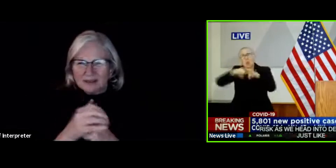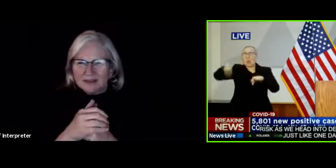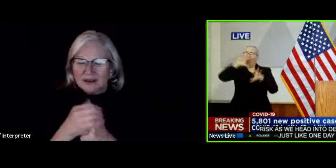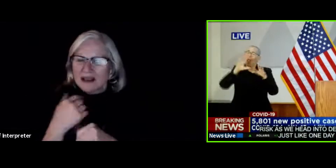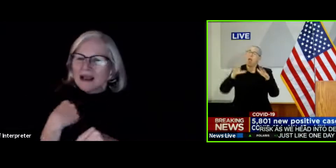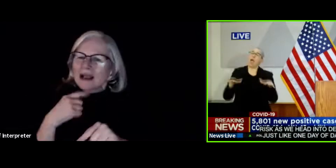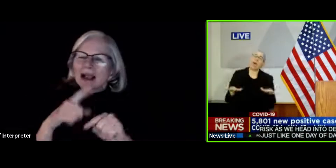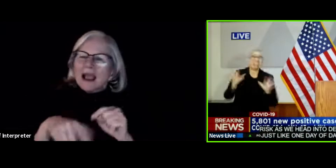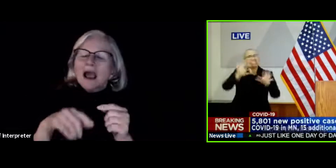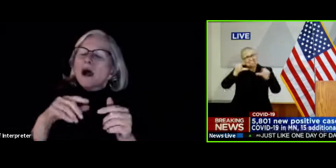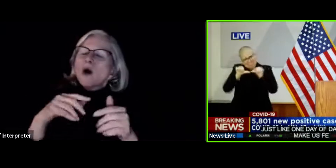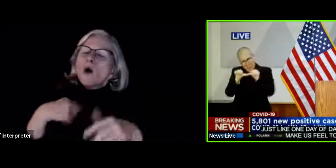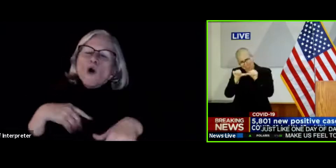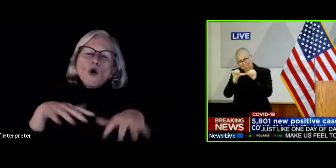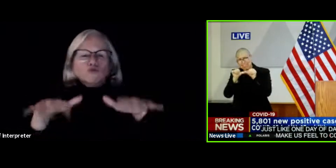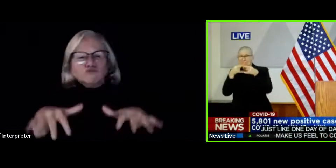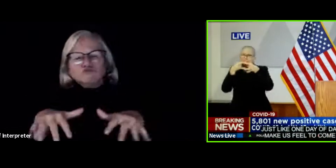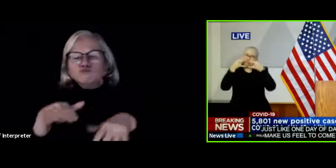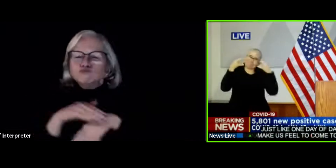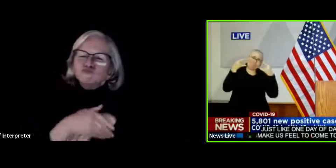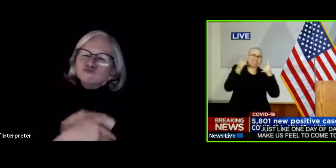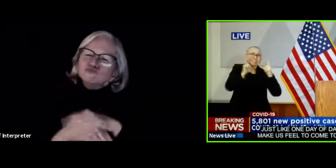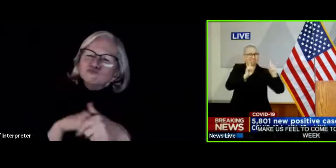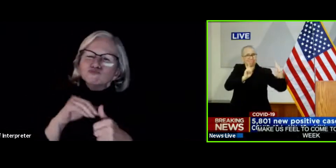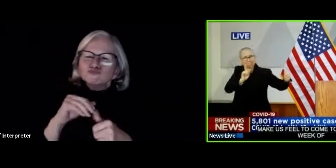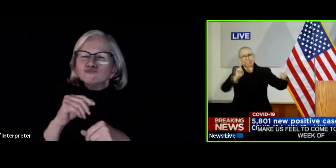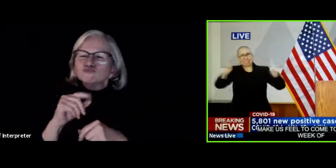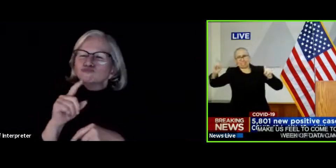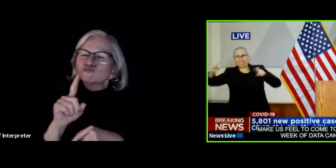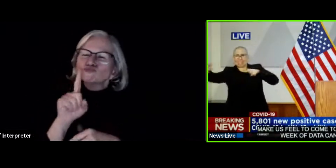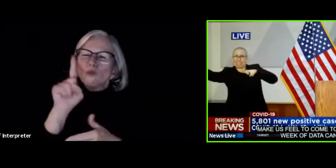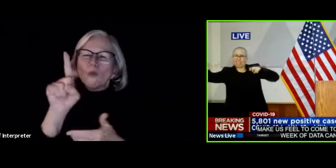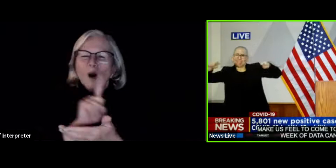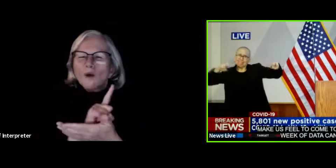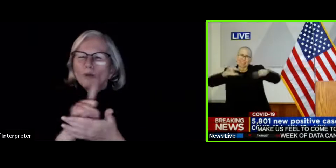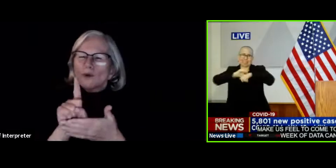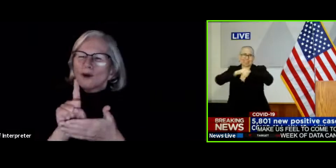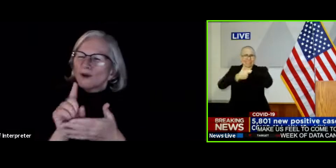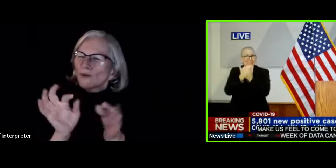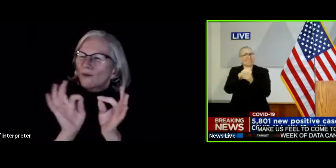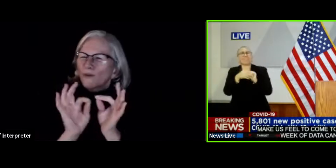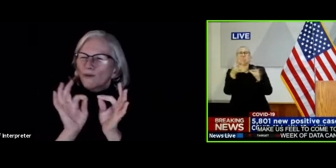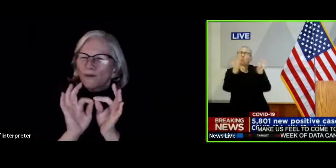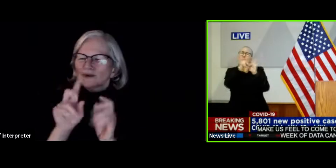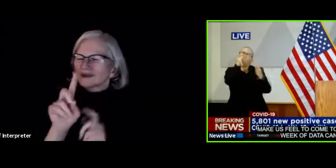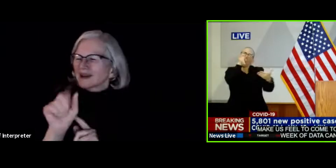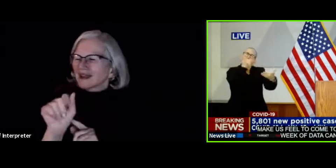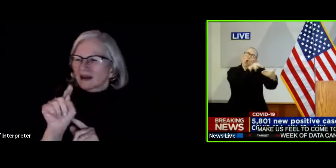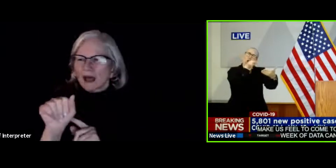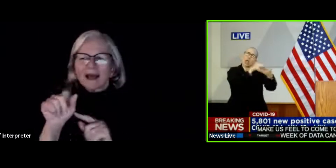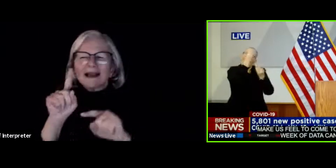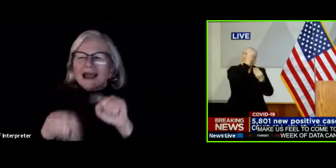IMPORTANT TO KEEP US ON THE PATH OR EVEN WHEN THINGS BEGIN TO IMPROVE SO THAT WE CAN BE SURE THAT WE STAY ON THAT RIGHT